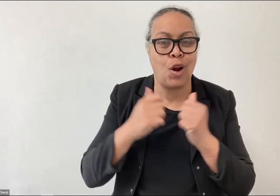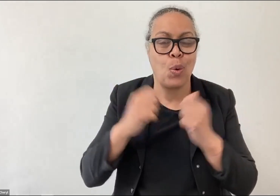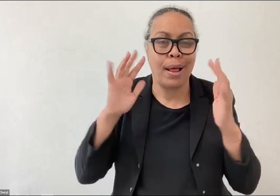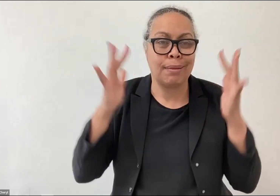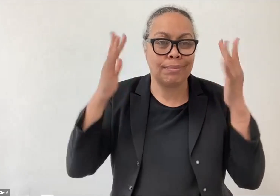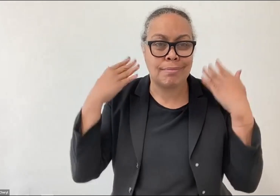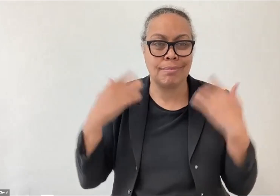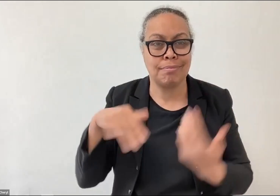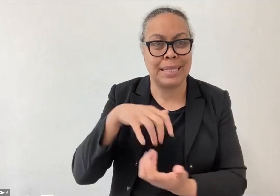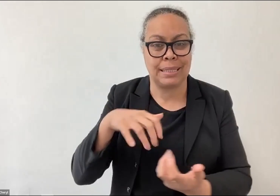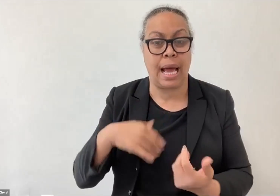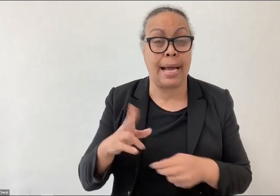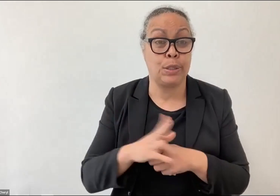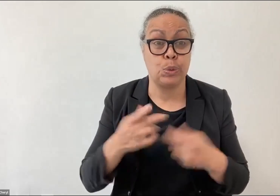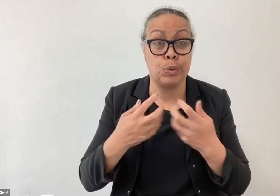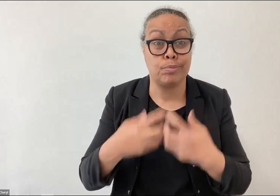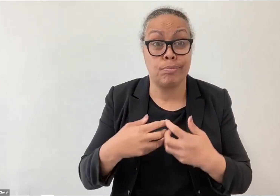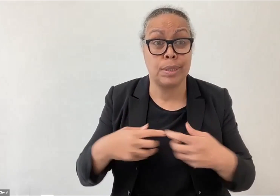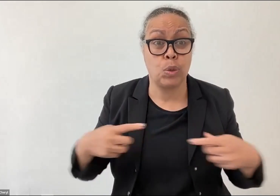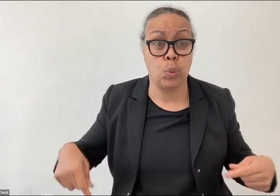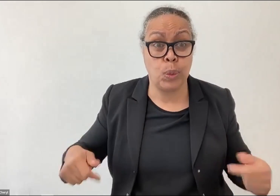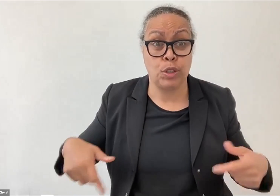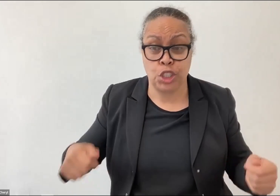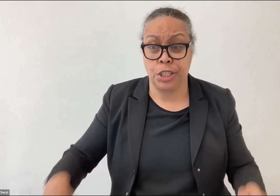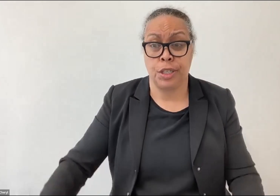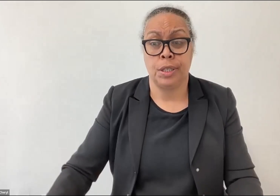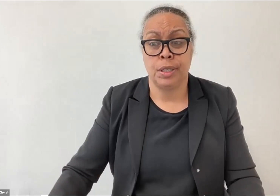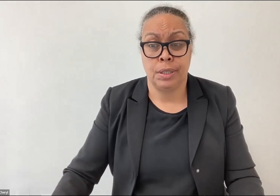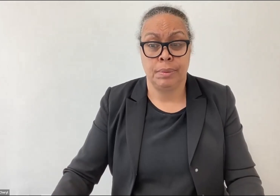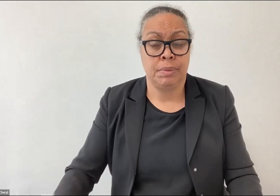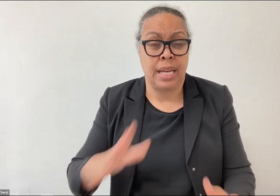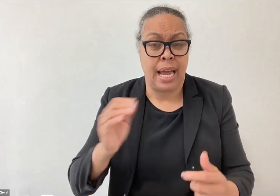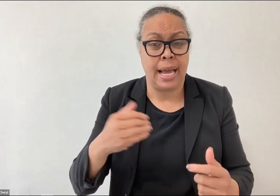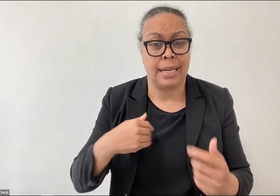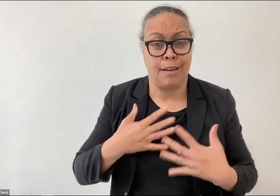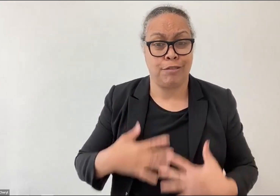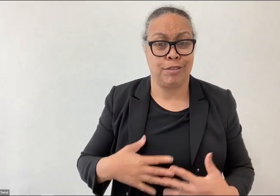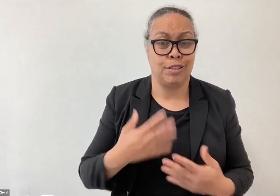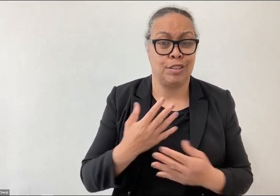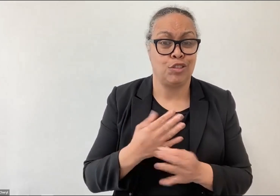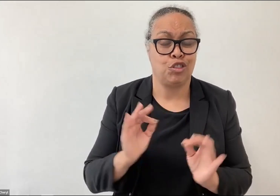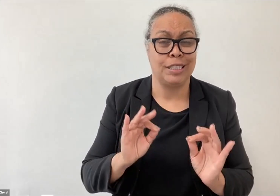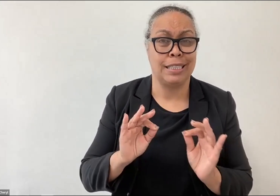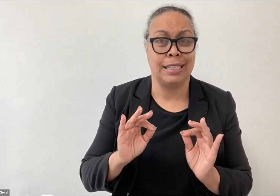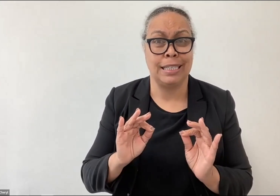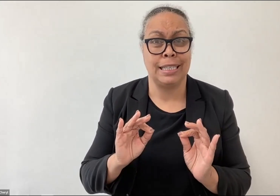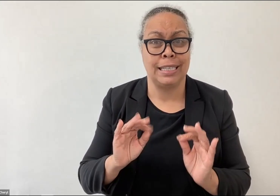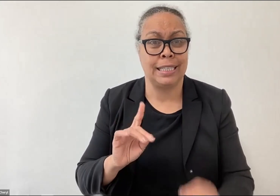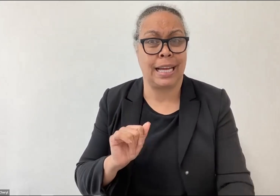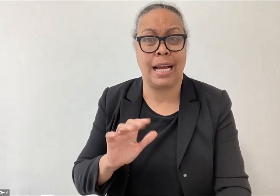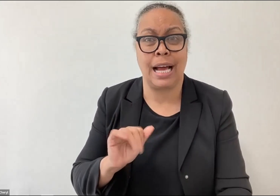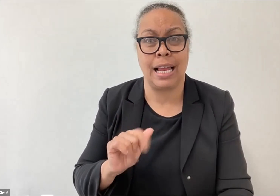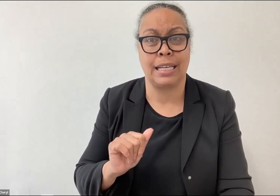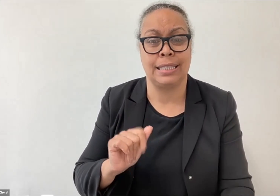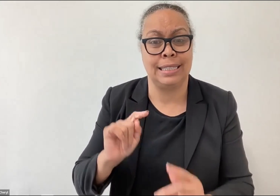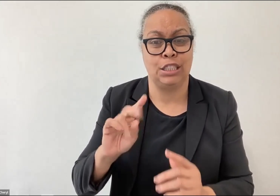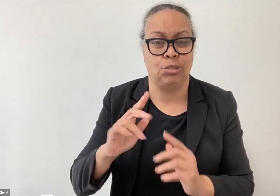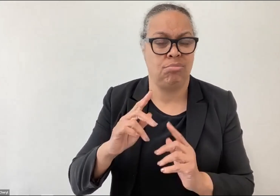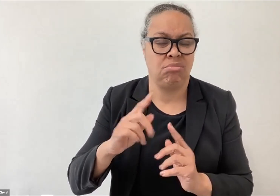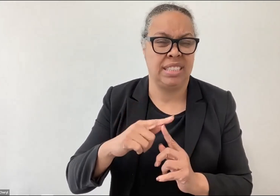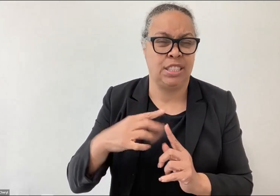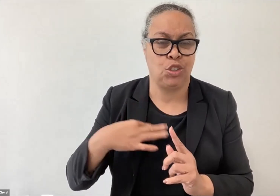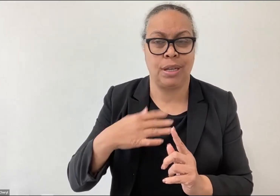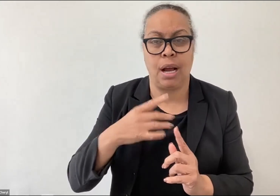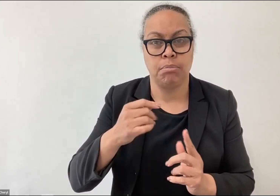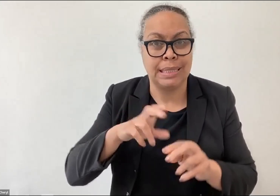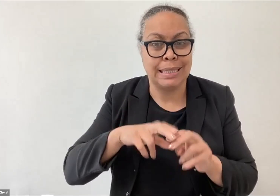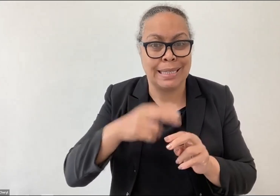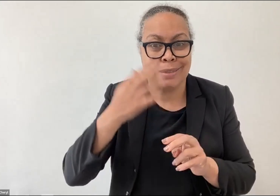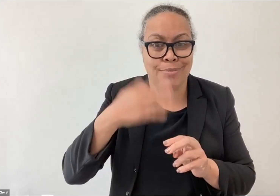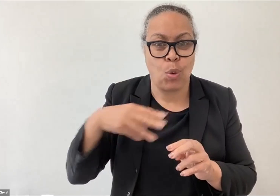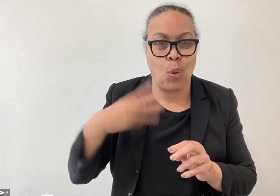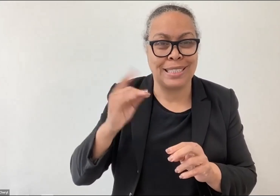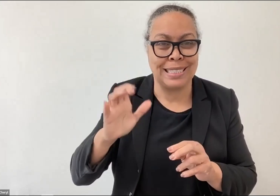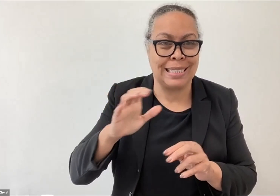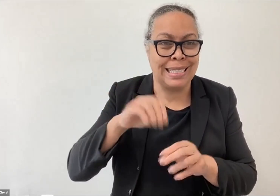I use the motorized wheelchair and I'm. wearing a free to call a t-shirt, and sitting in the foyer of my husband's in my apartment in Washington, Dc.